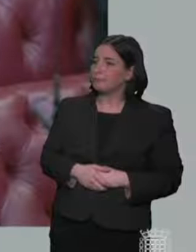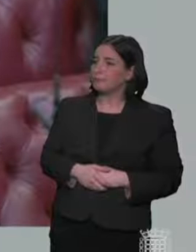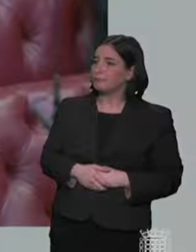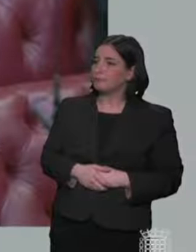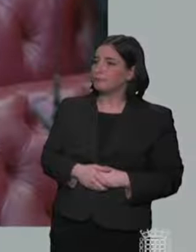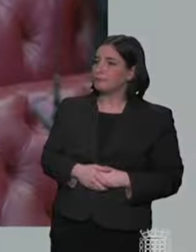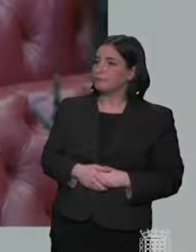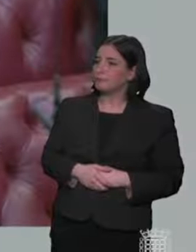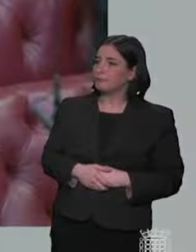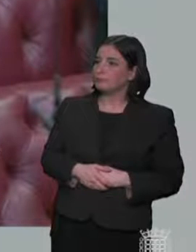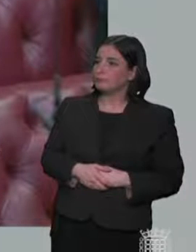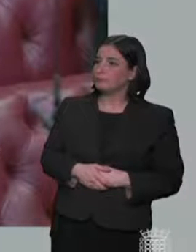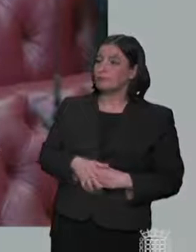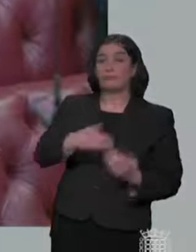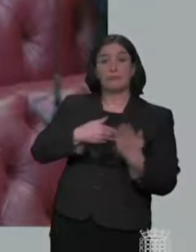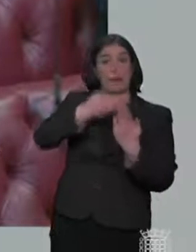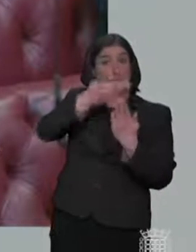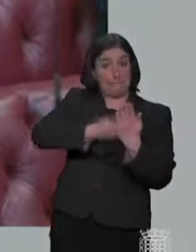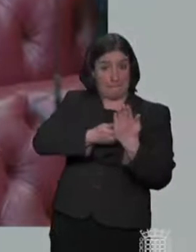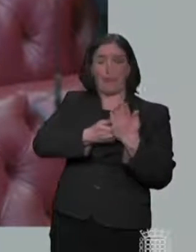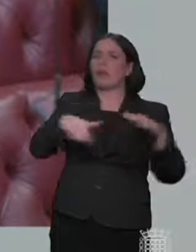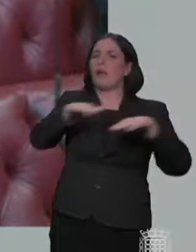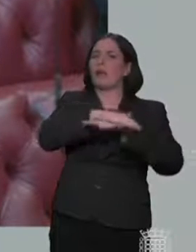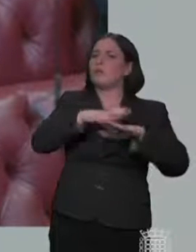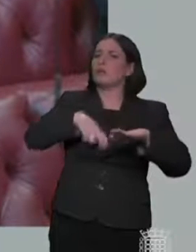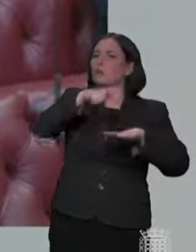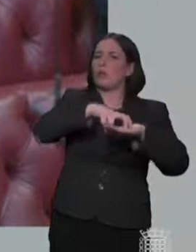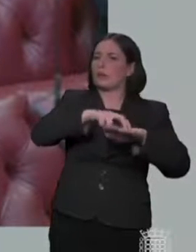the bill has been mentioned excludes northern ireland where british and irish sign language are